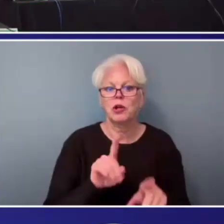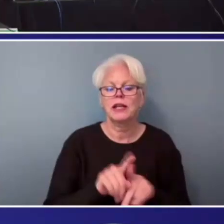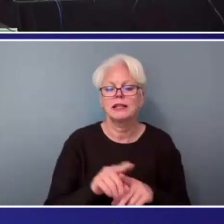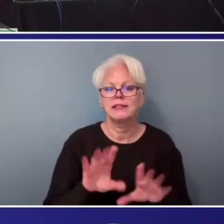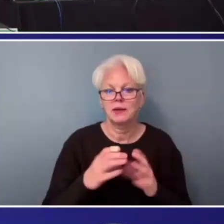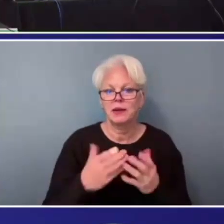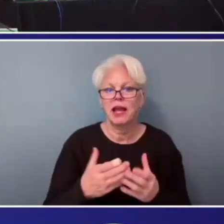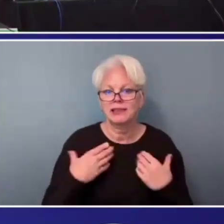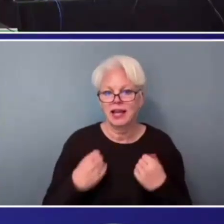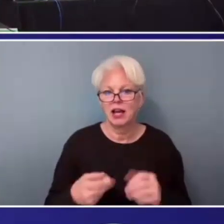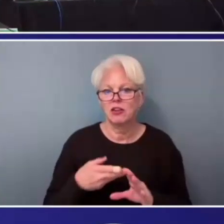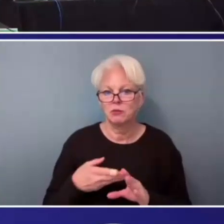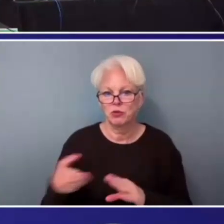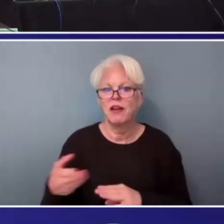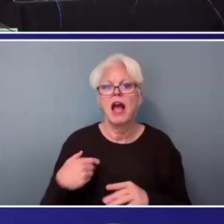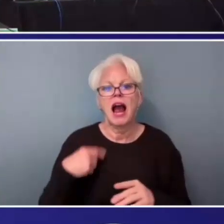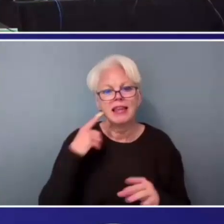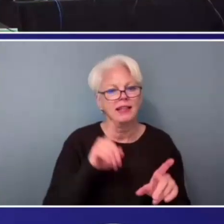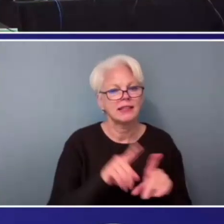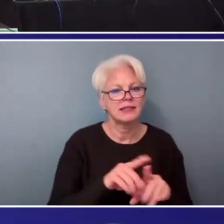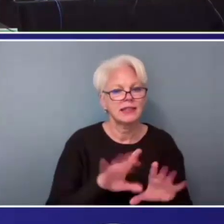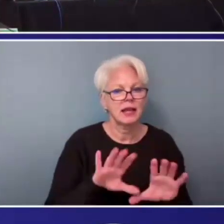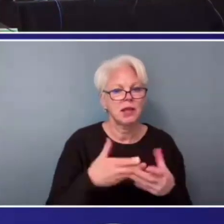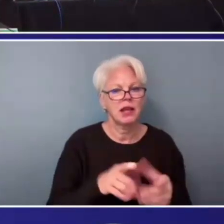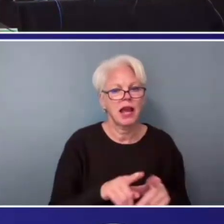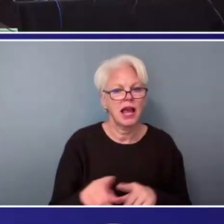actually in the same category as PsyDs in